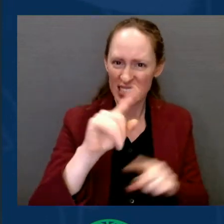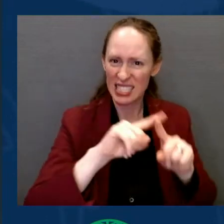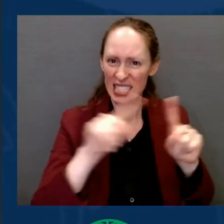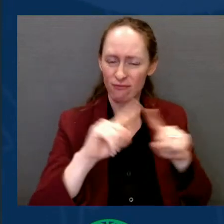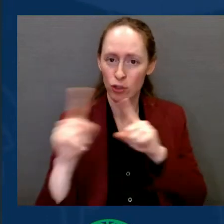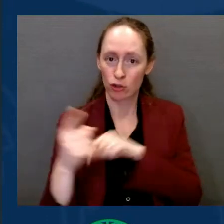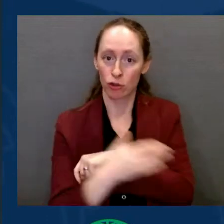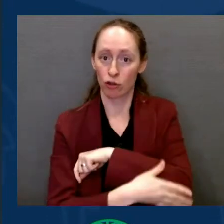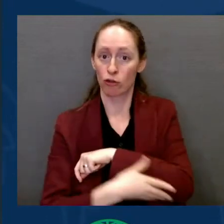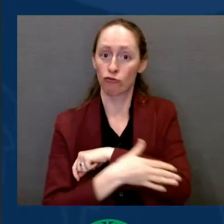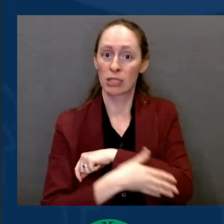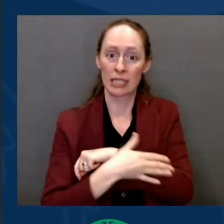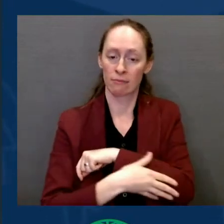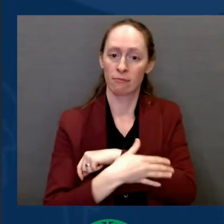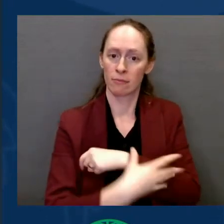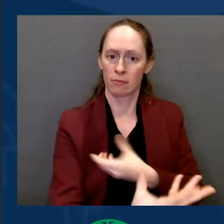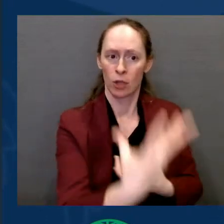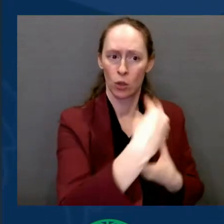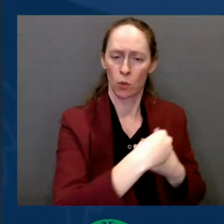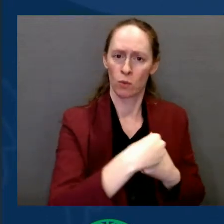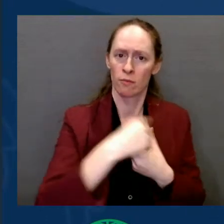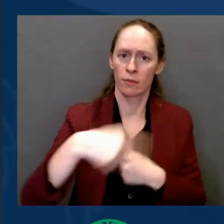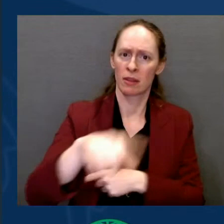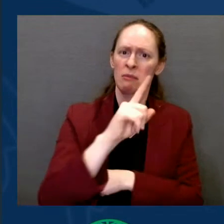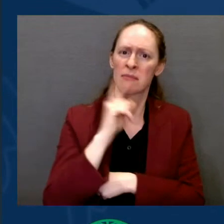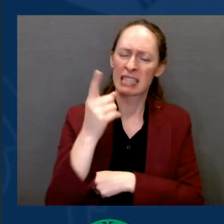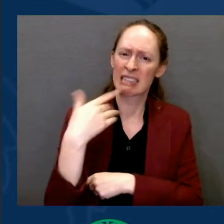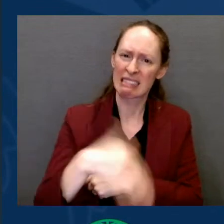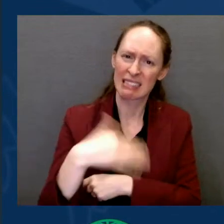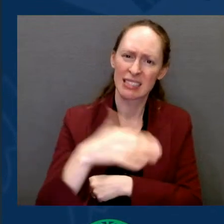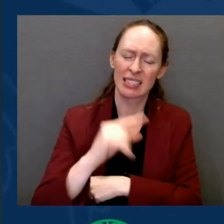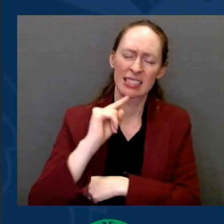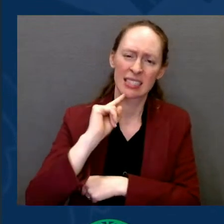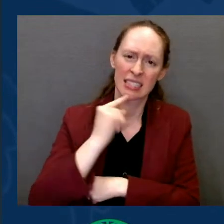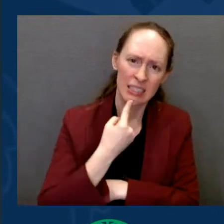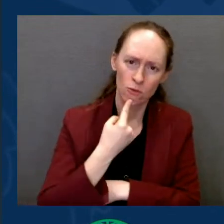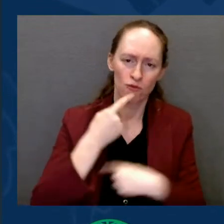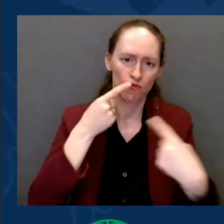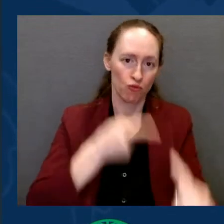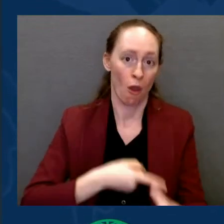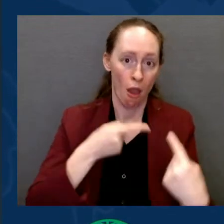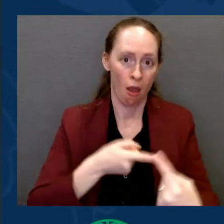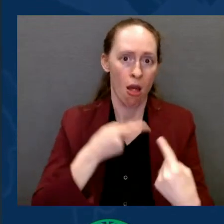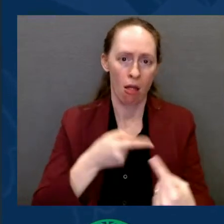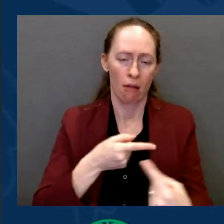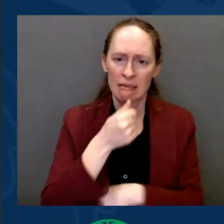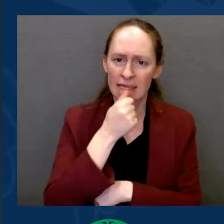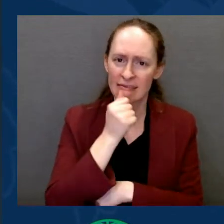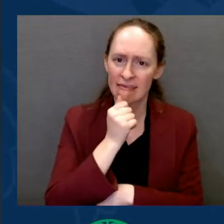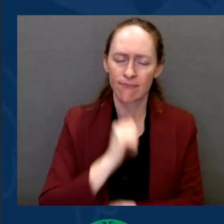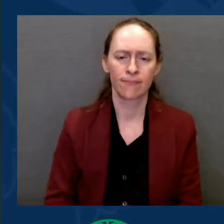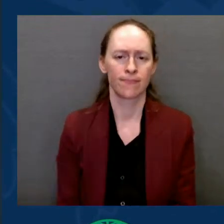Since we started this initiative back when I was Vice President, we've helped lift over 23 million people